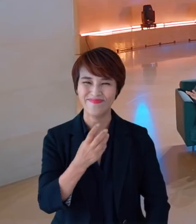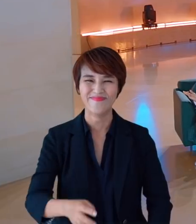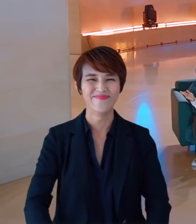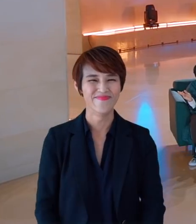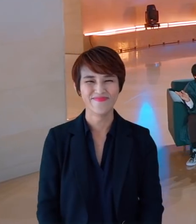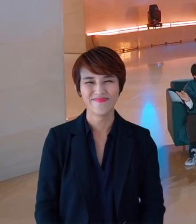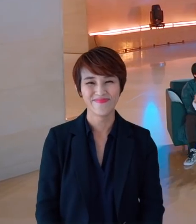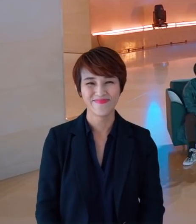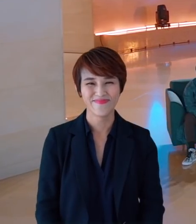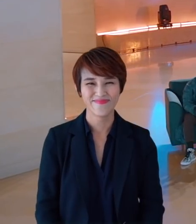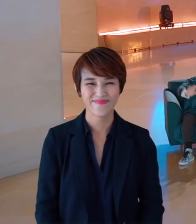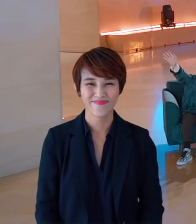[As it always has]